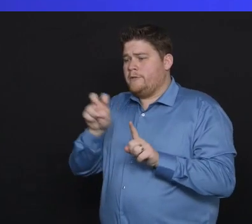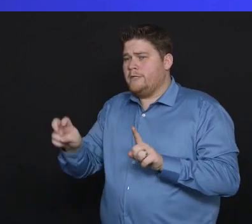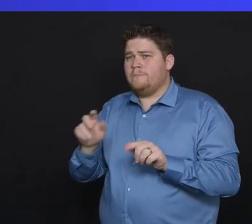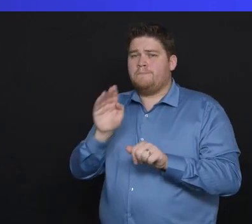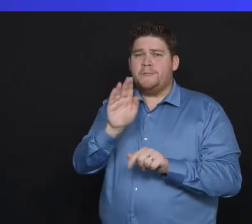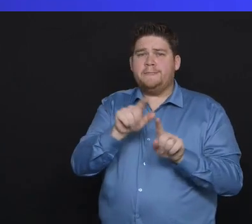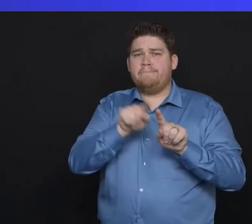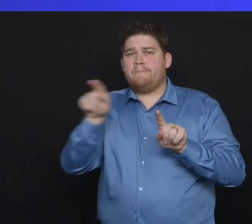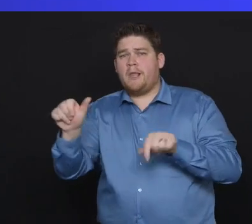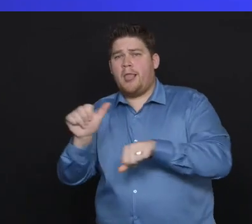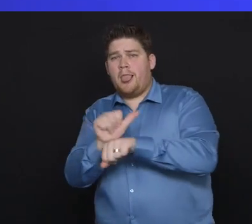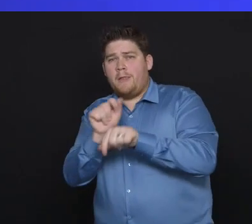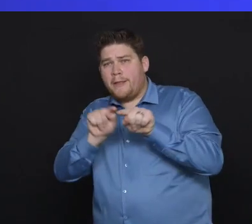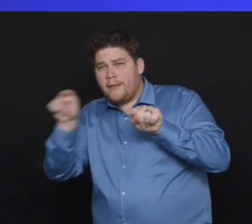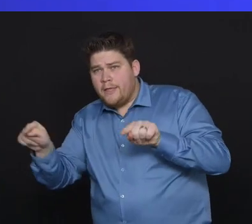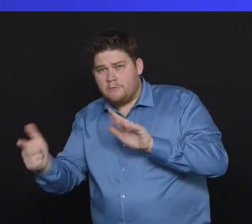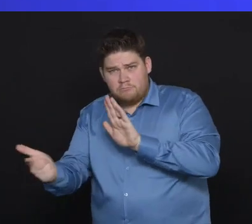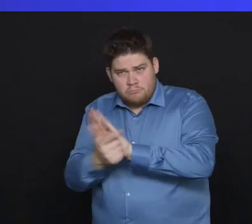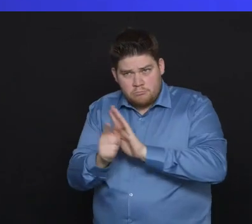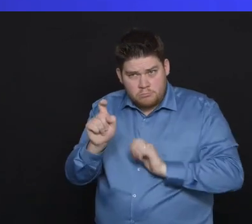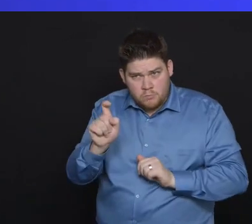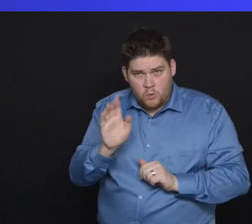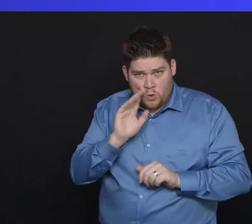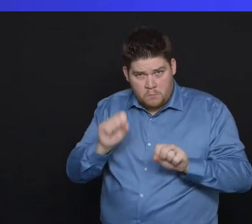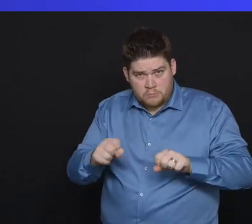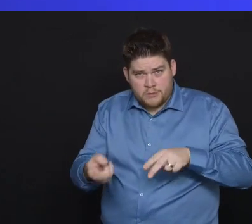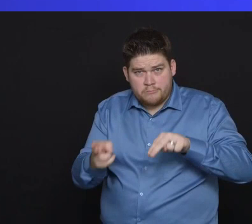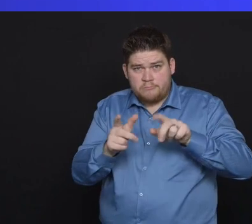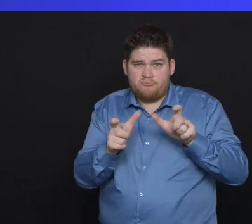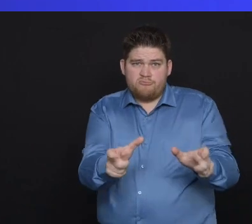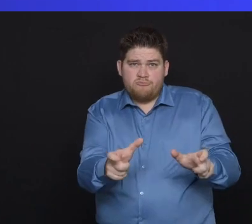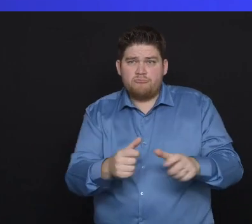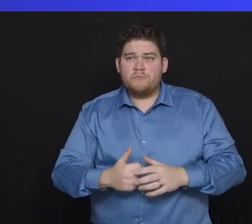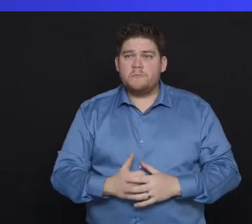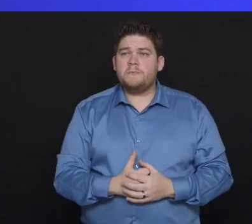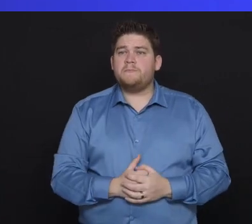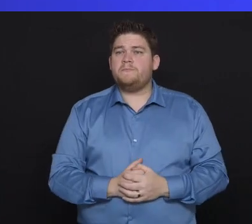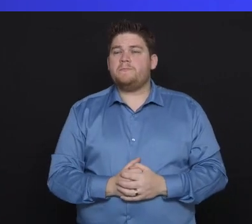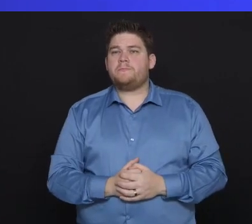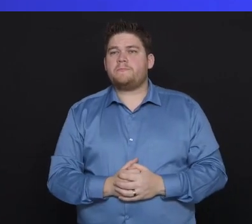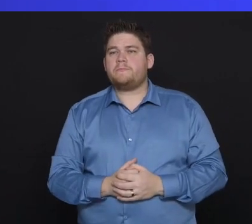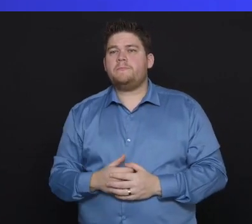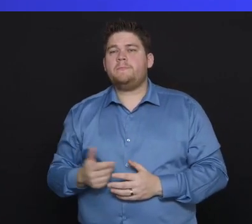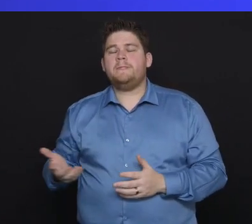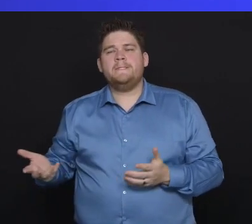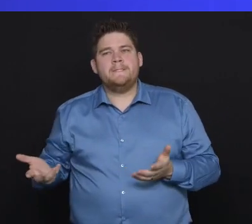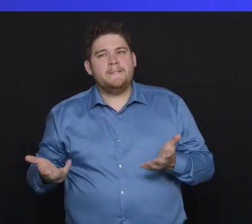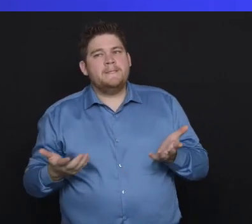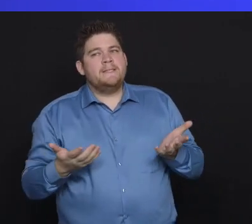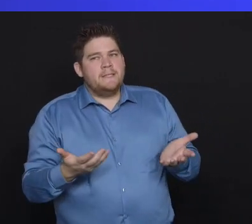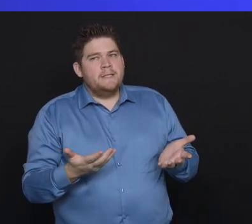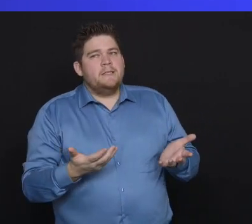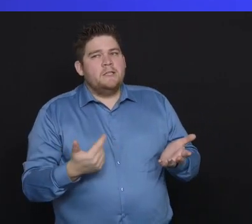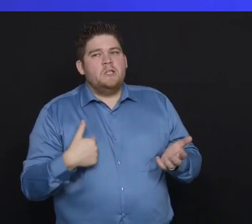That has been talked about at the federal level with some of my colleagues and in particular